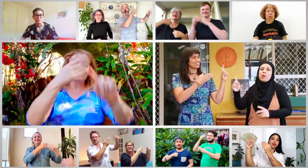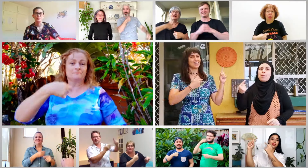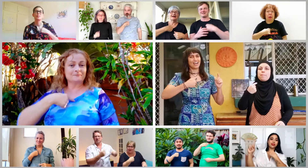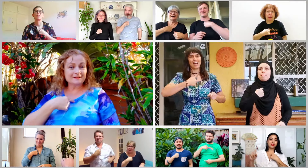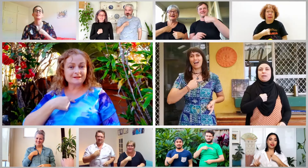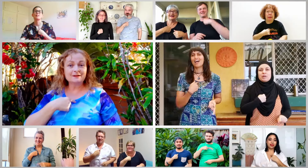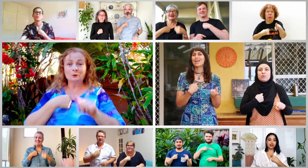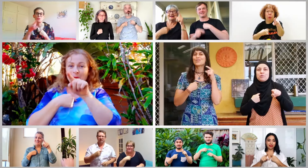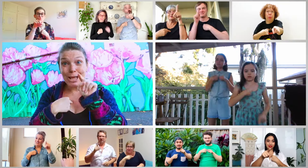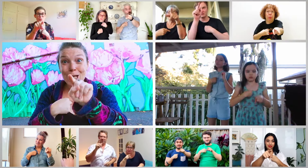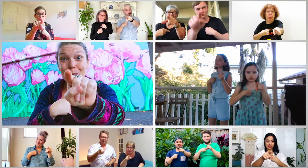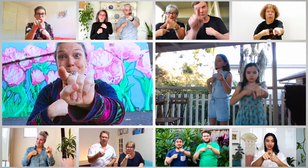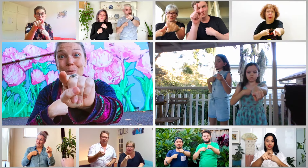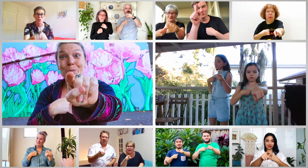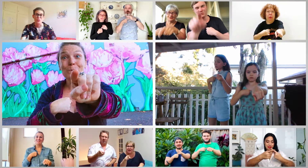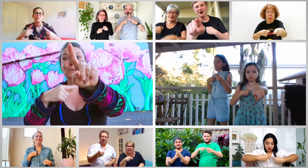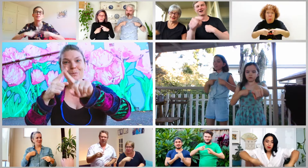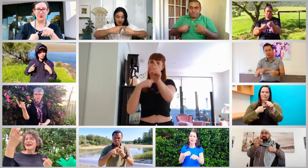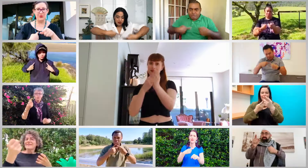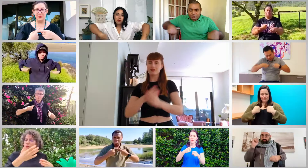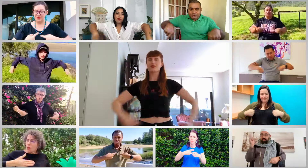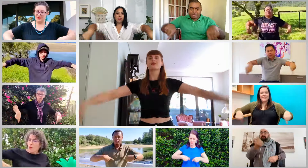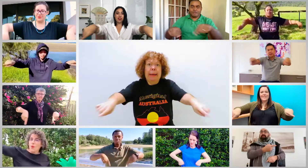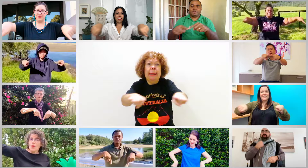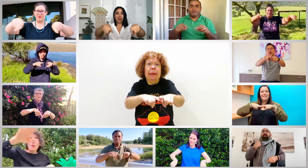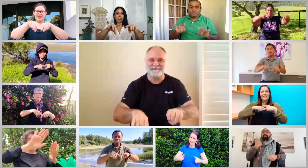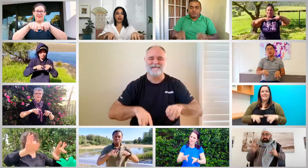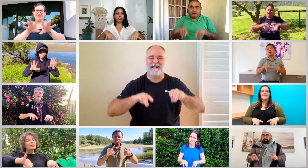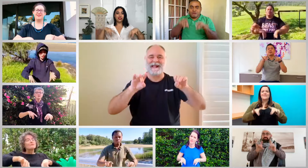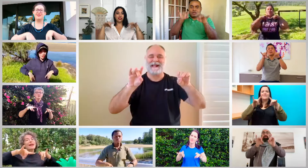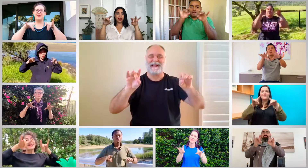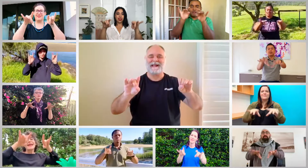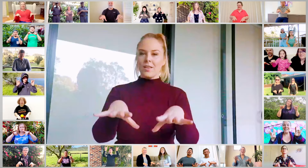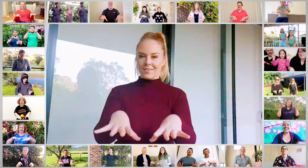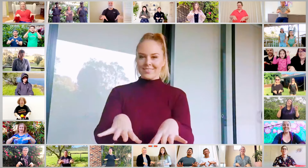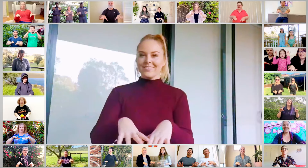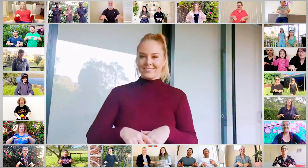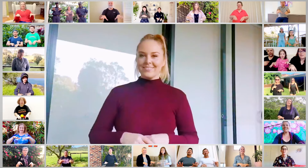I am, you are, we are Australian